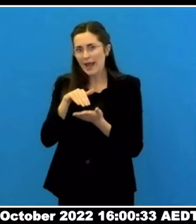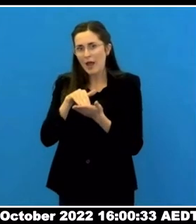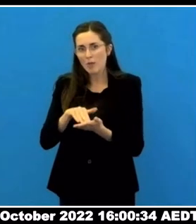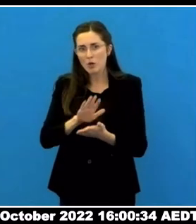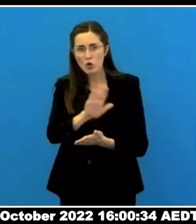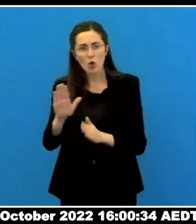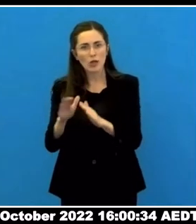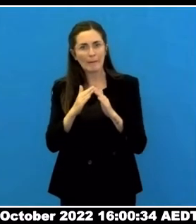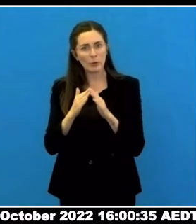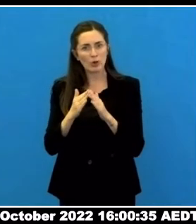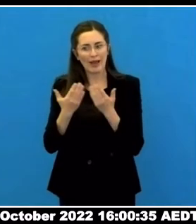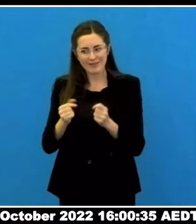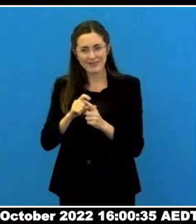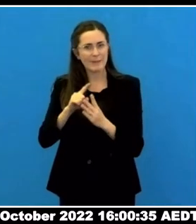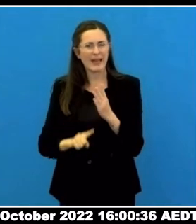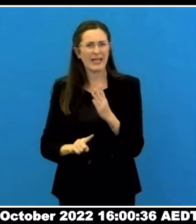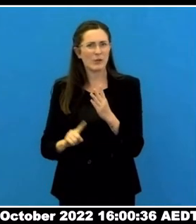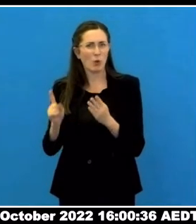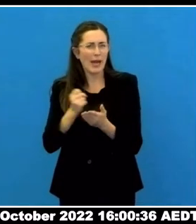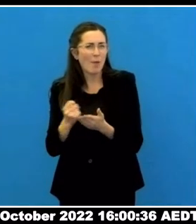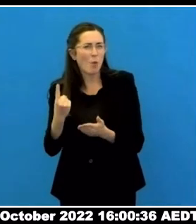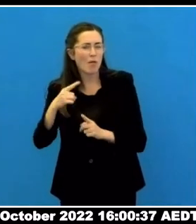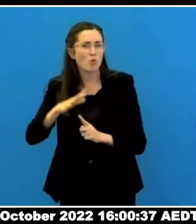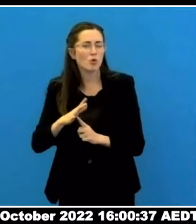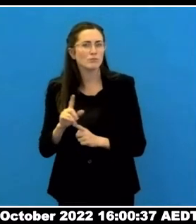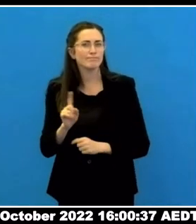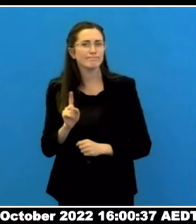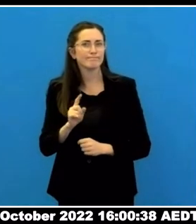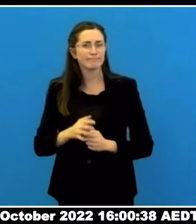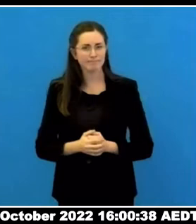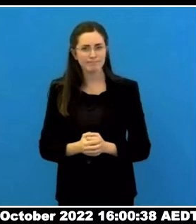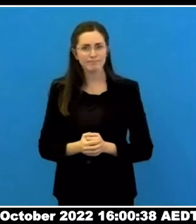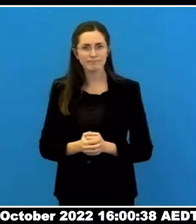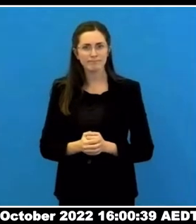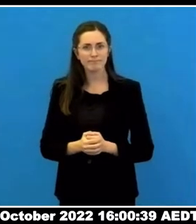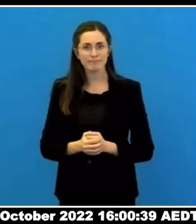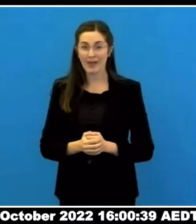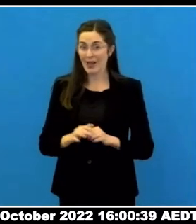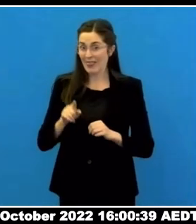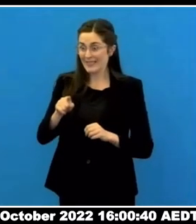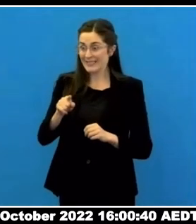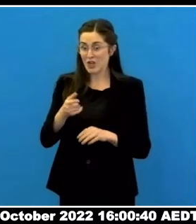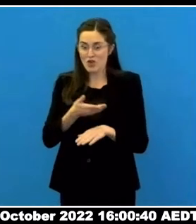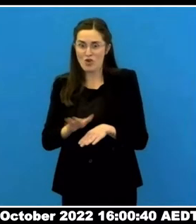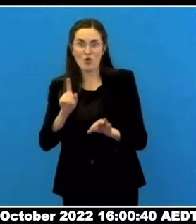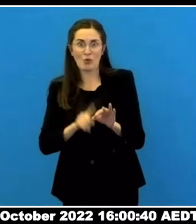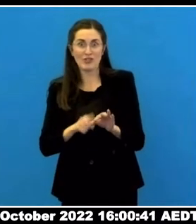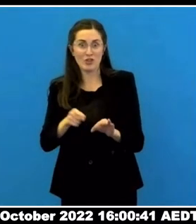who live with disability? Eman, do you want to go first? I didn't give you prior notice of that question. Yes.